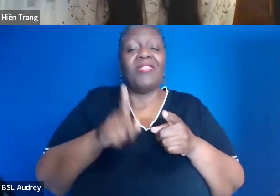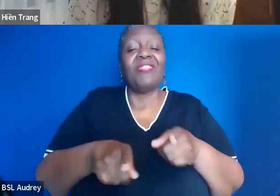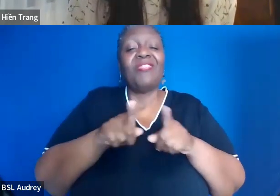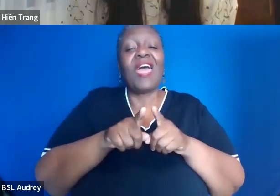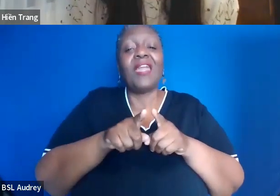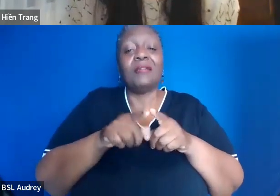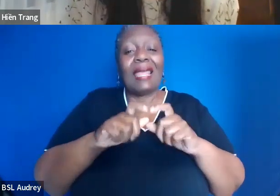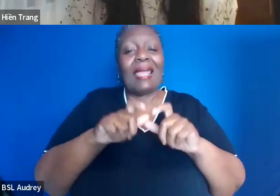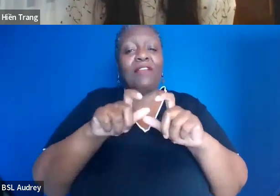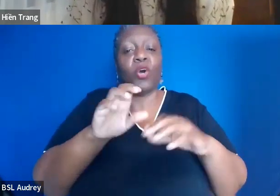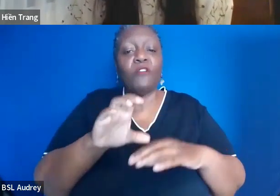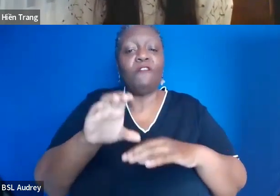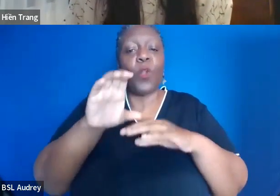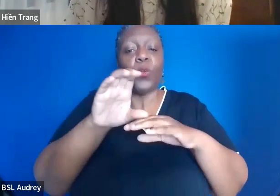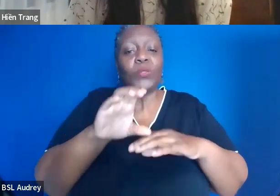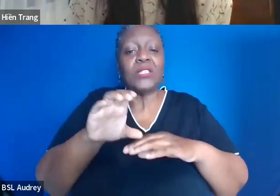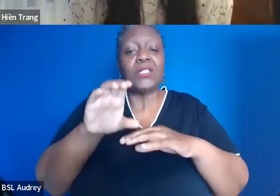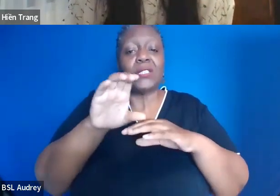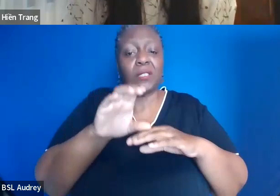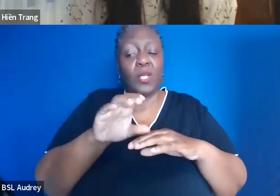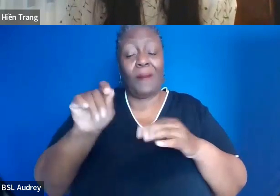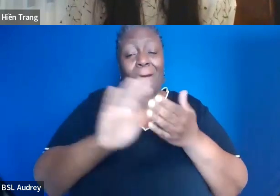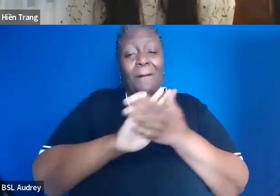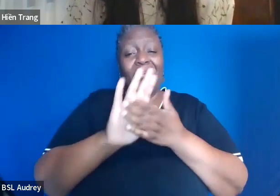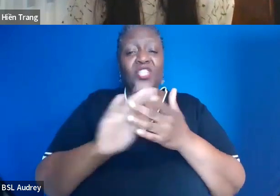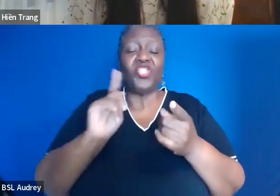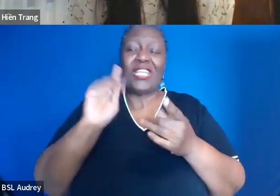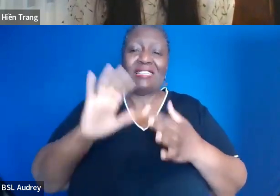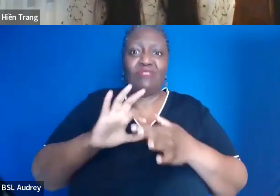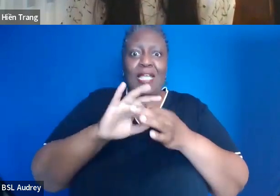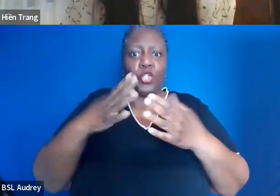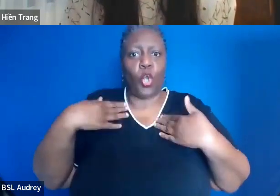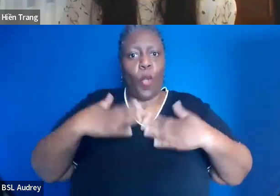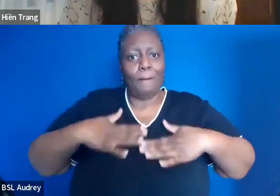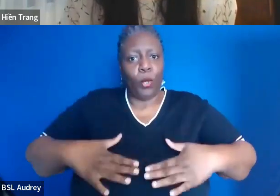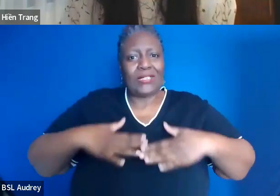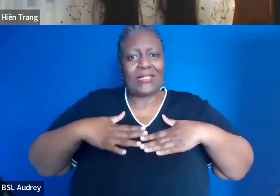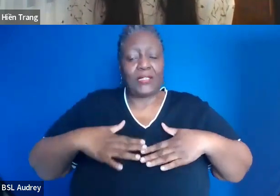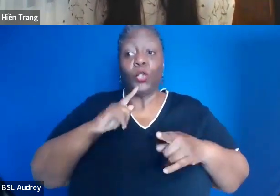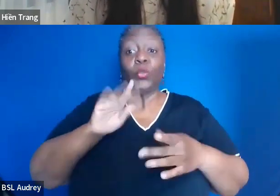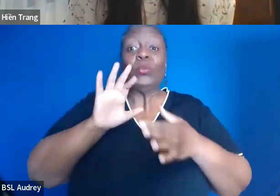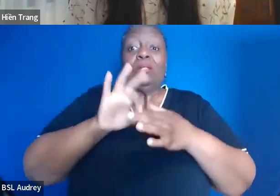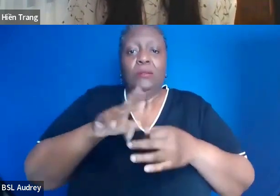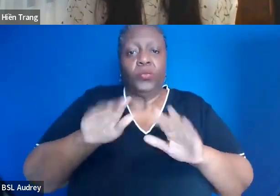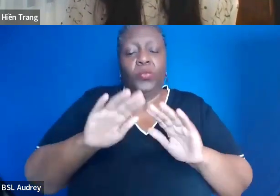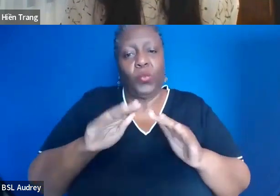floating and she's obviously relating her body um to the rice bowls but I love this